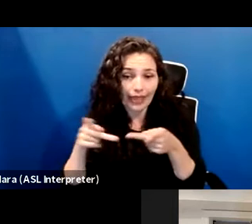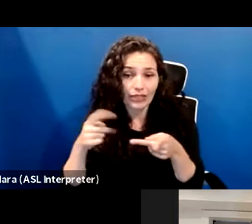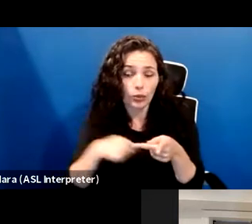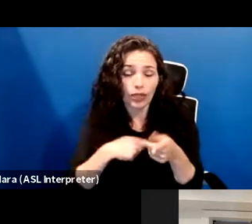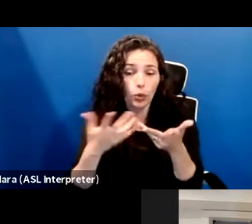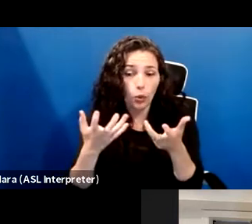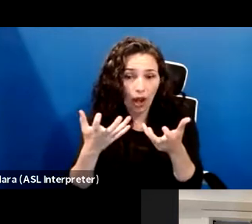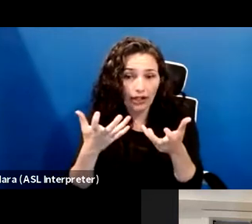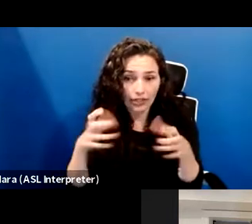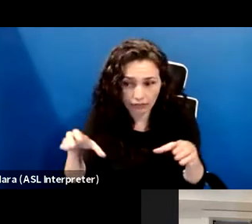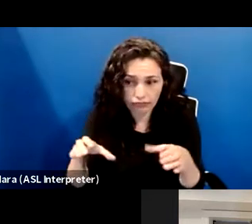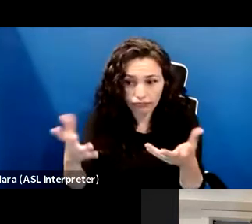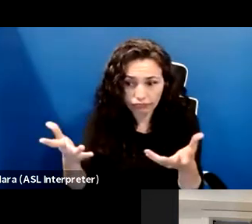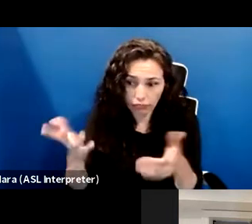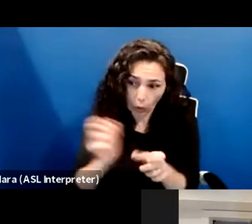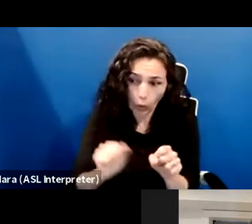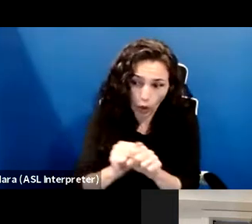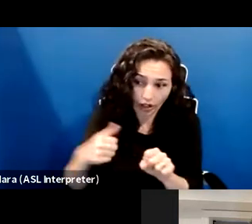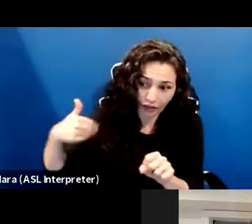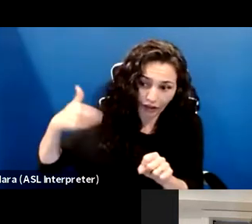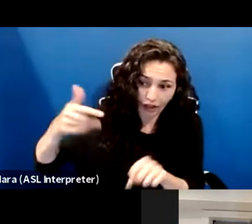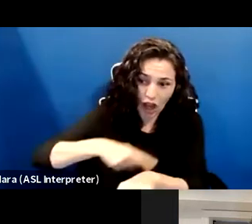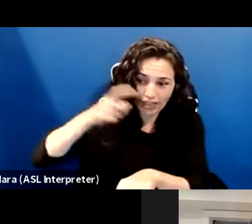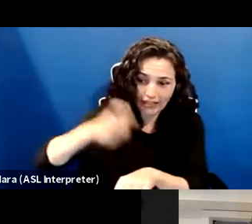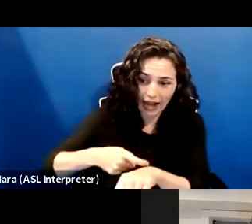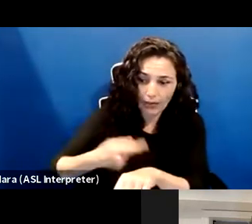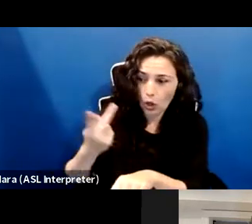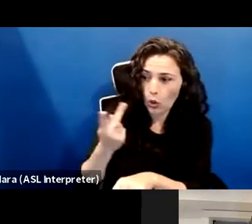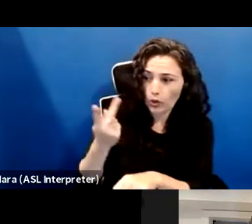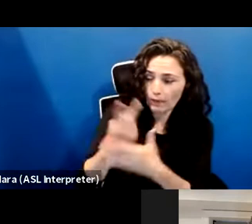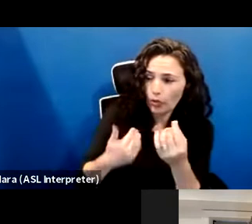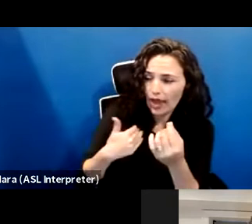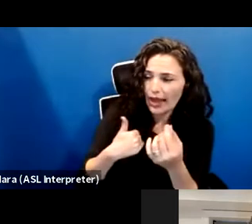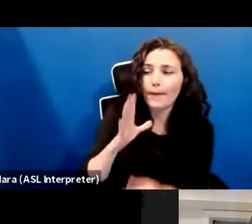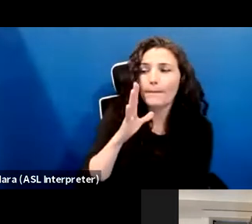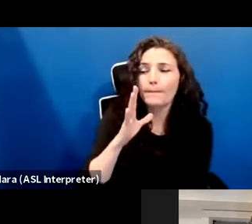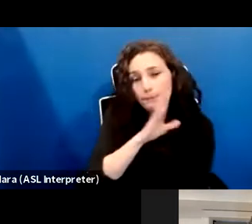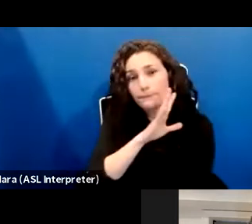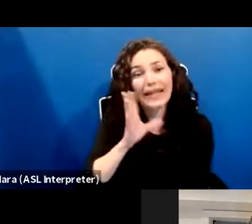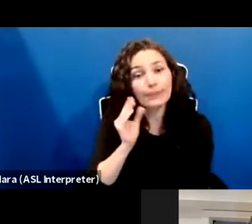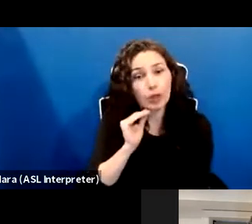you know, to work for a while. We both had a personal experience at the hospital,